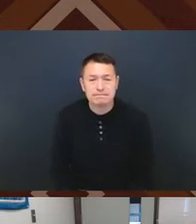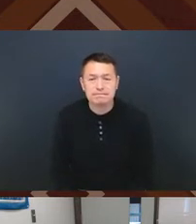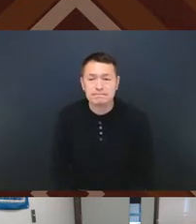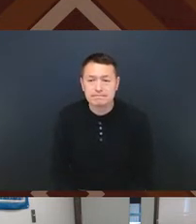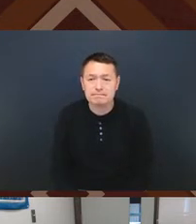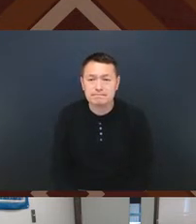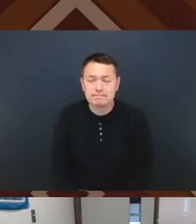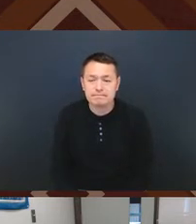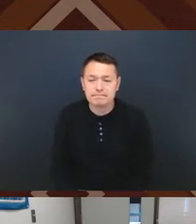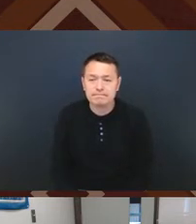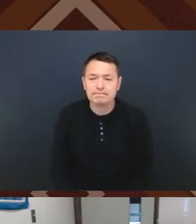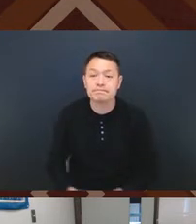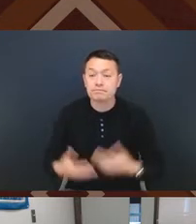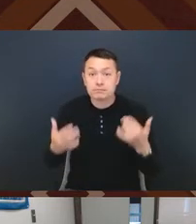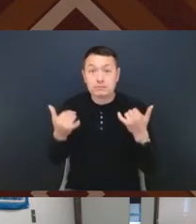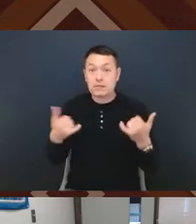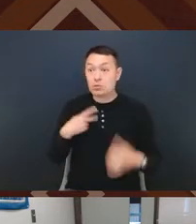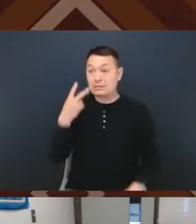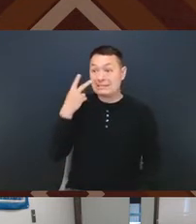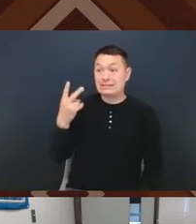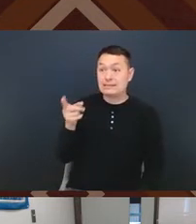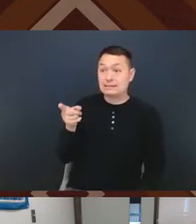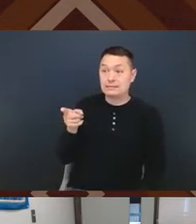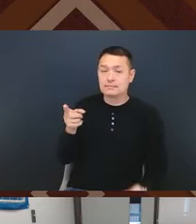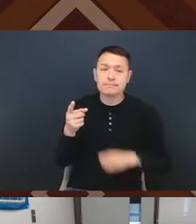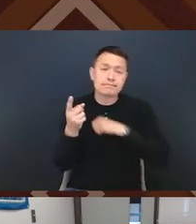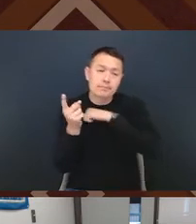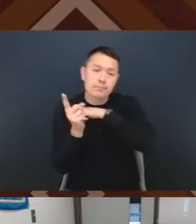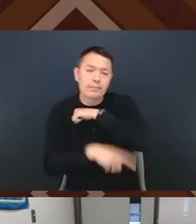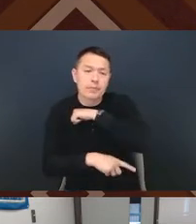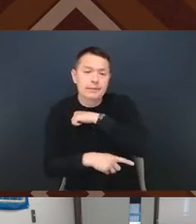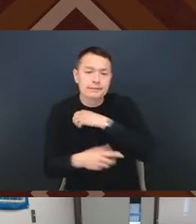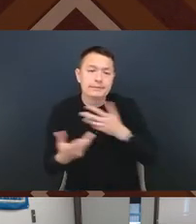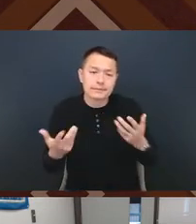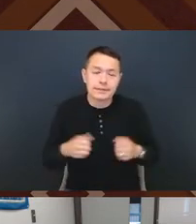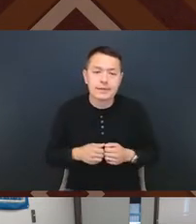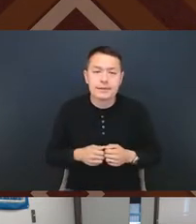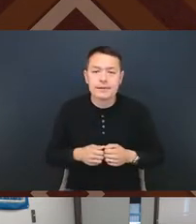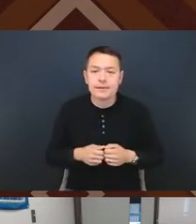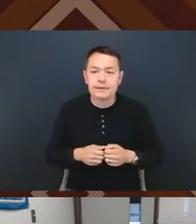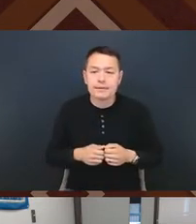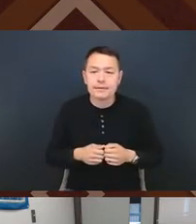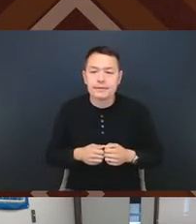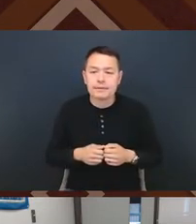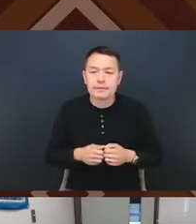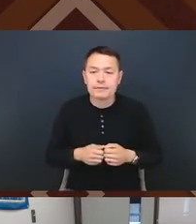And as you see now, he was punished and is is facing